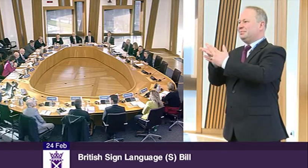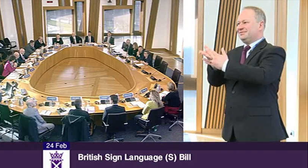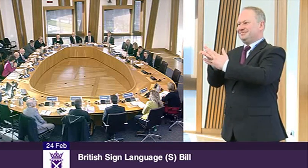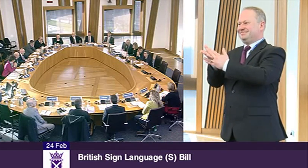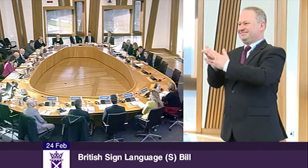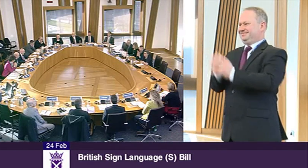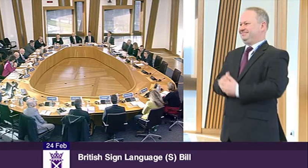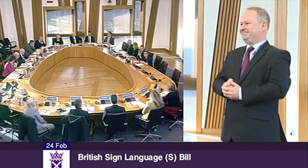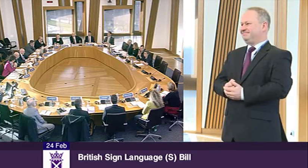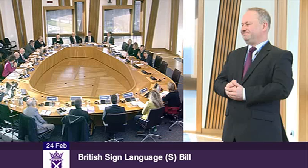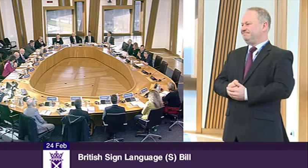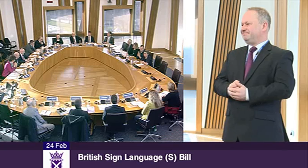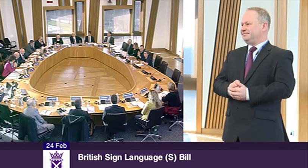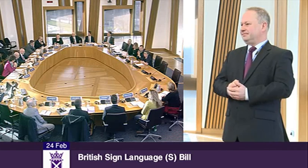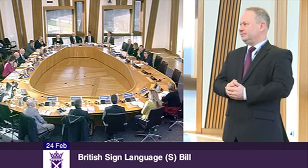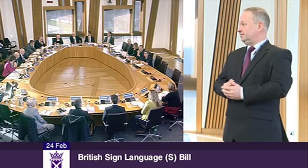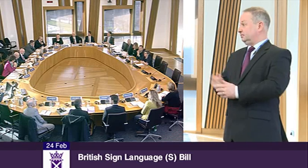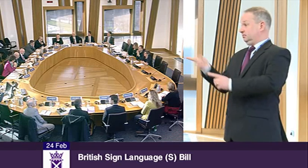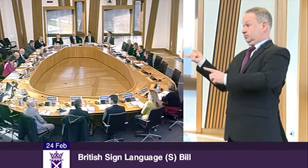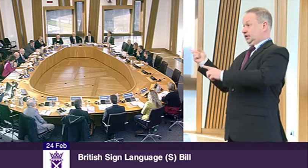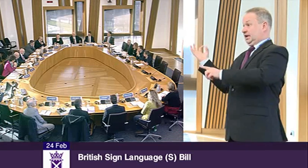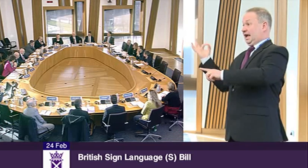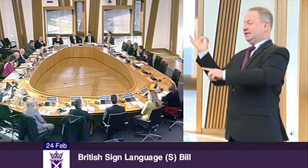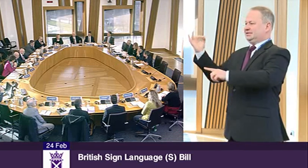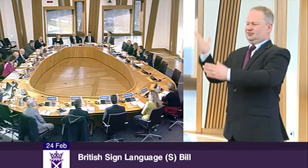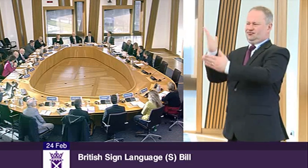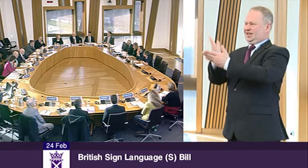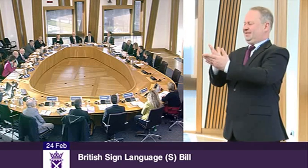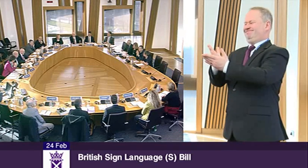people. The Convener: Just to interrupt for a second, I think that Mr Dornan’s question was not